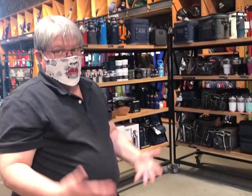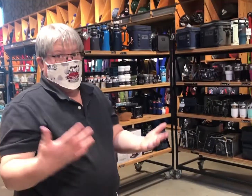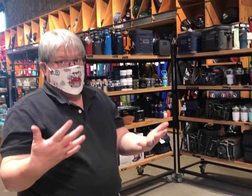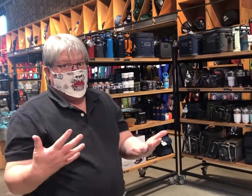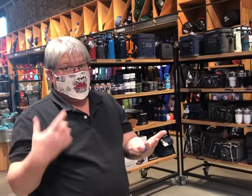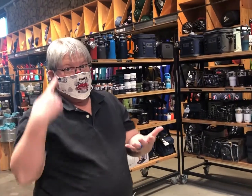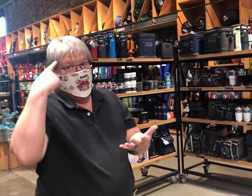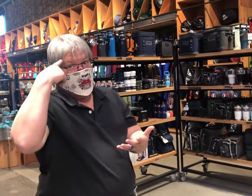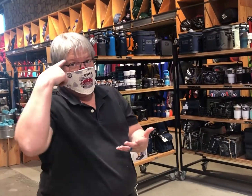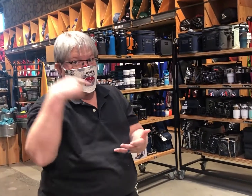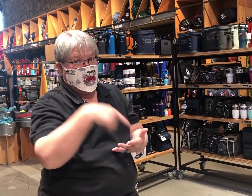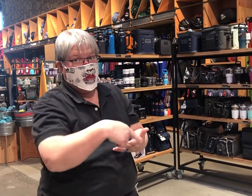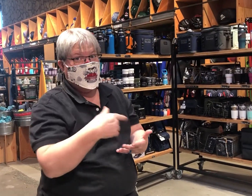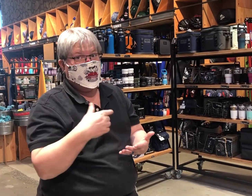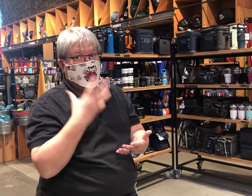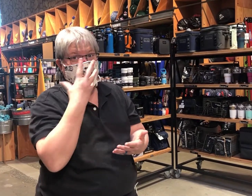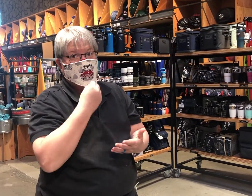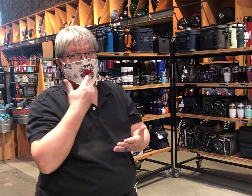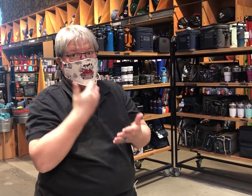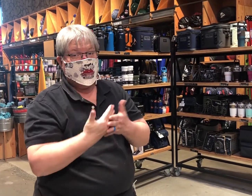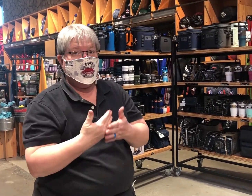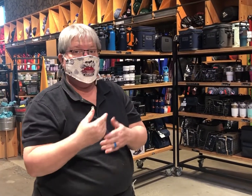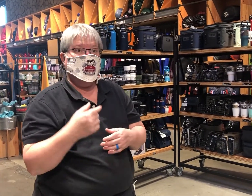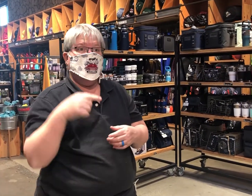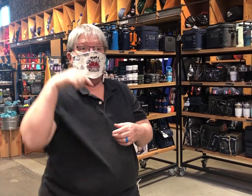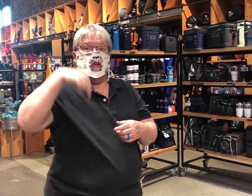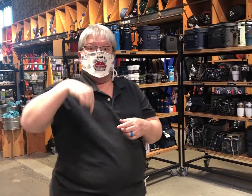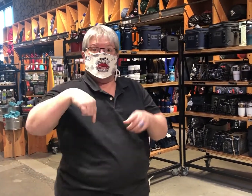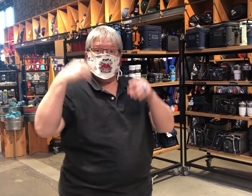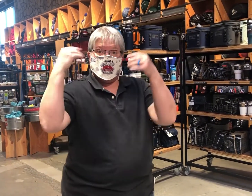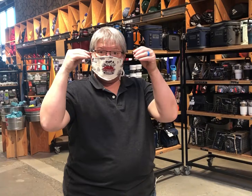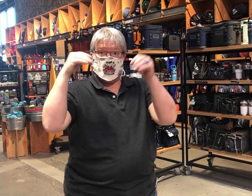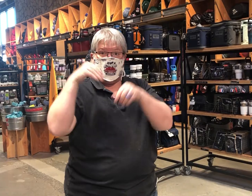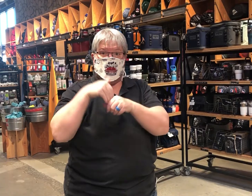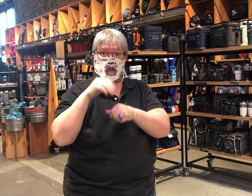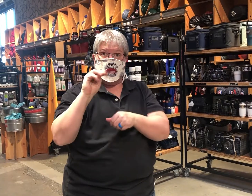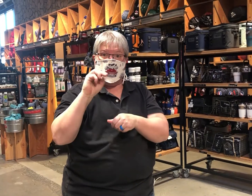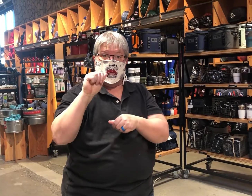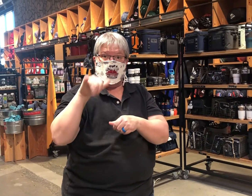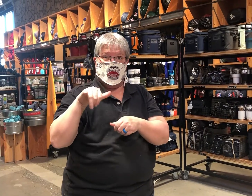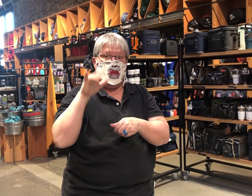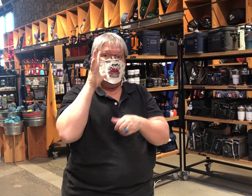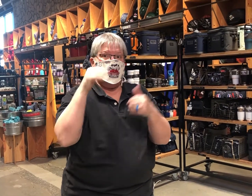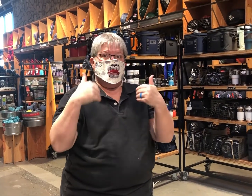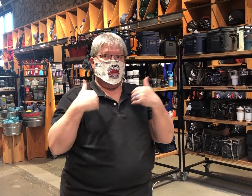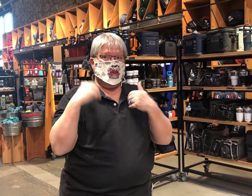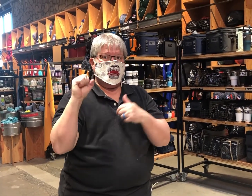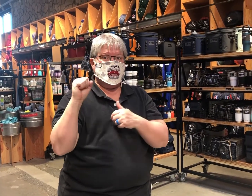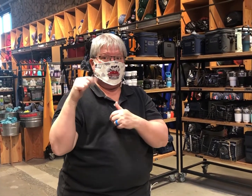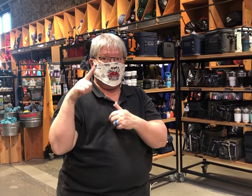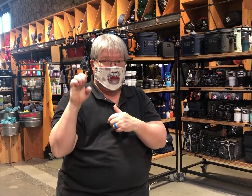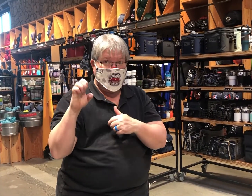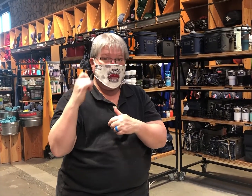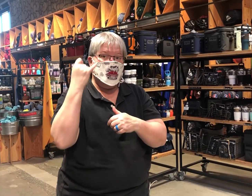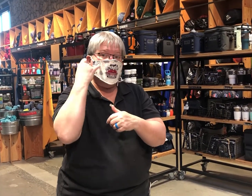So I think that's pretty good. Now this store in May, is going to have a sale